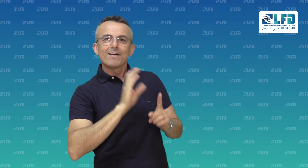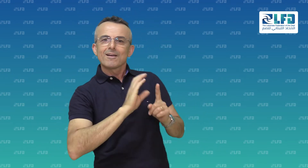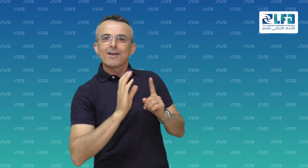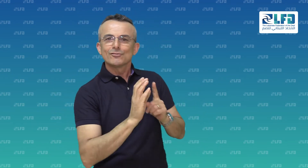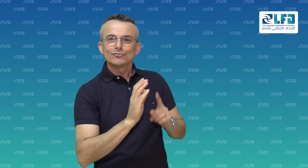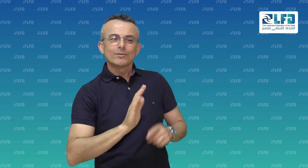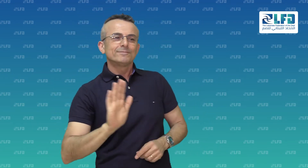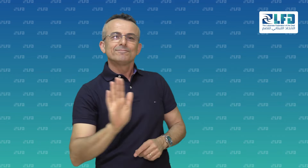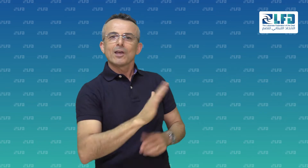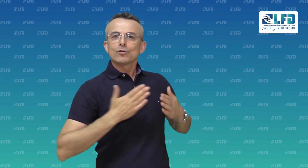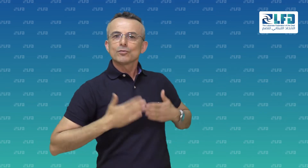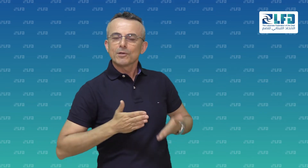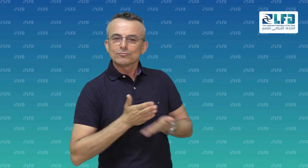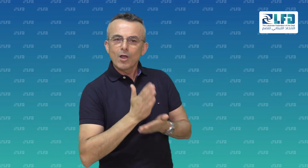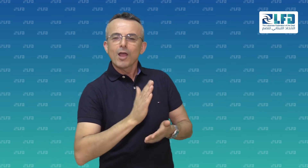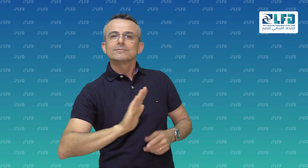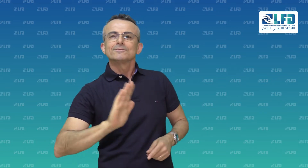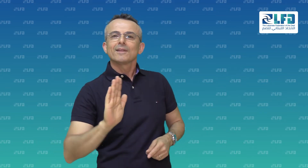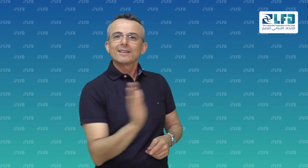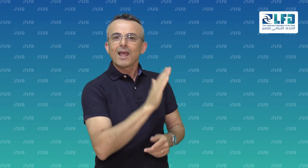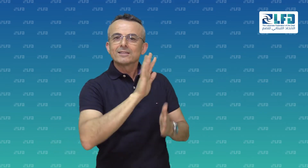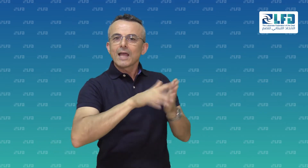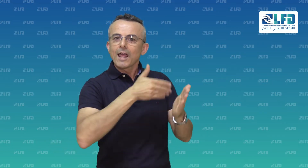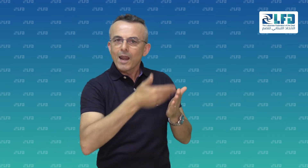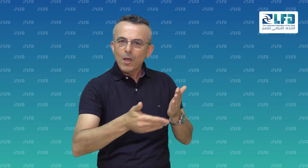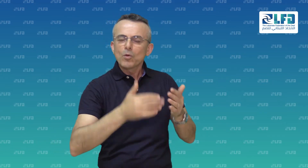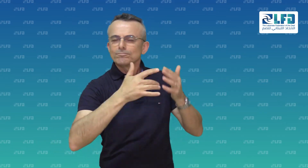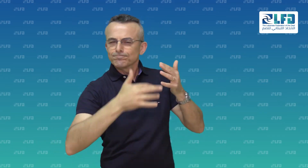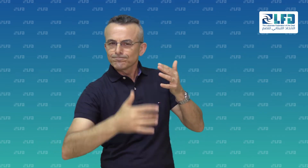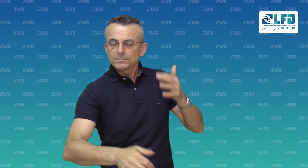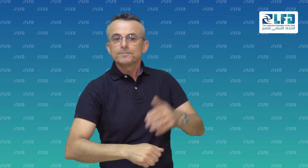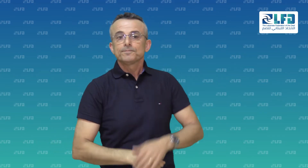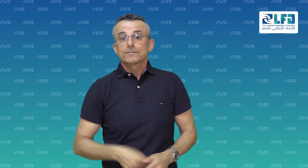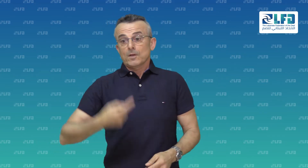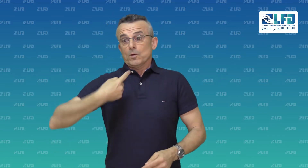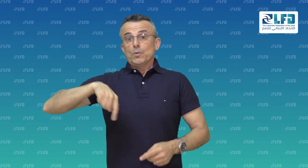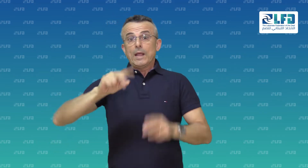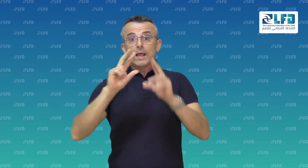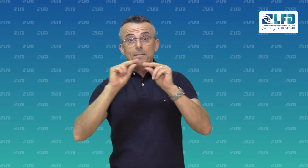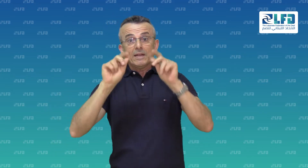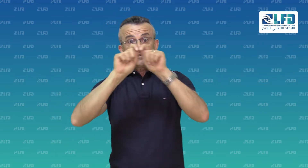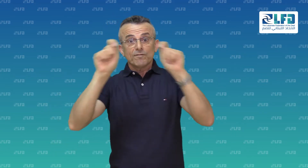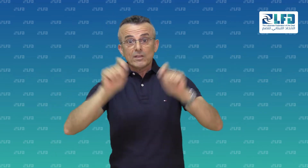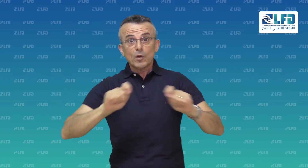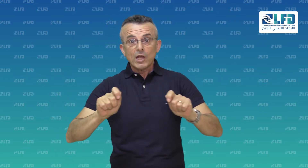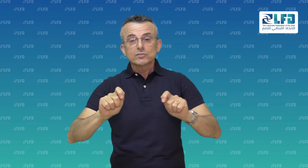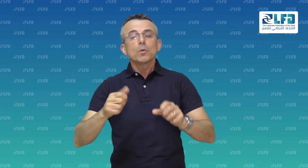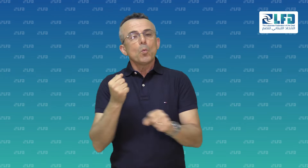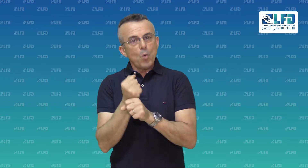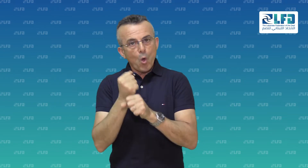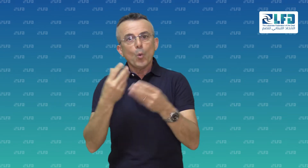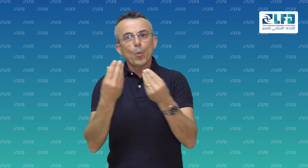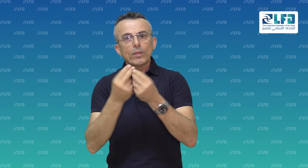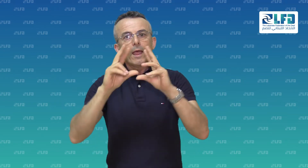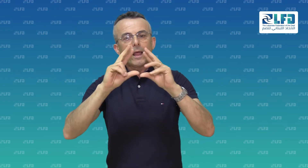Deaf culture, human rights, Sign Language, and so forth. Our organization, Lebanese Federation of the Deaf,